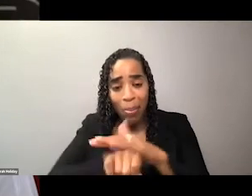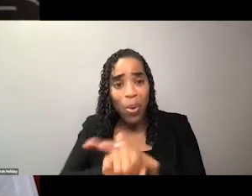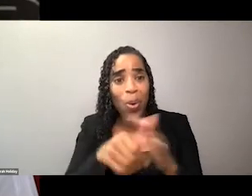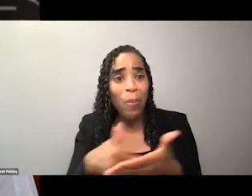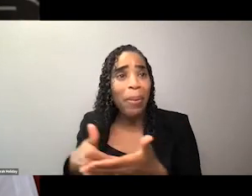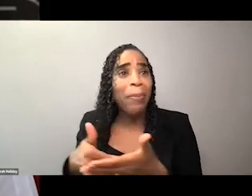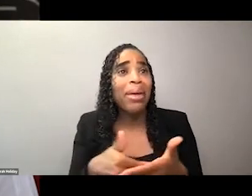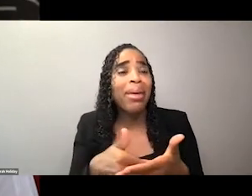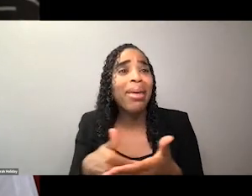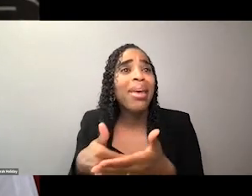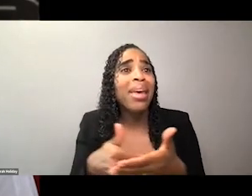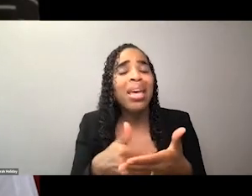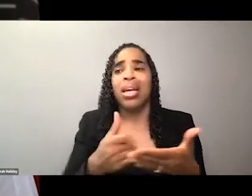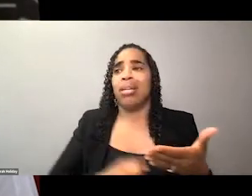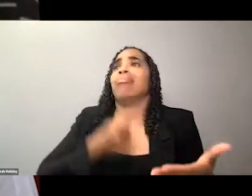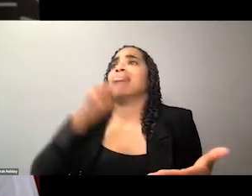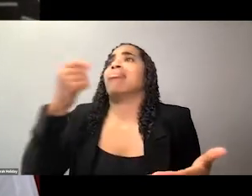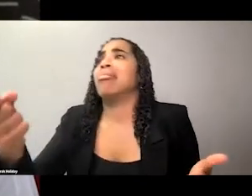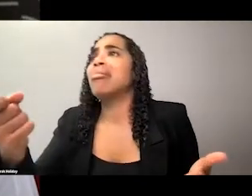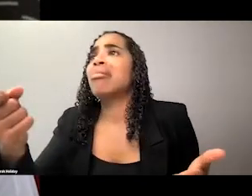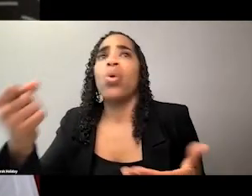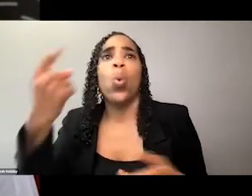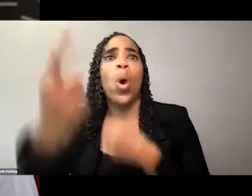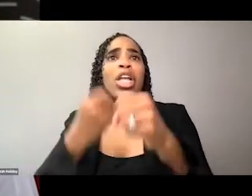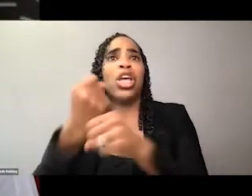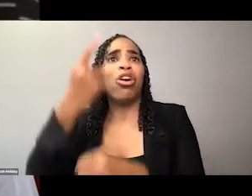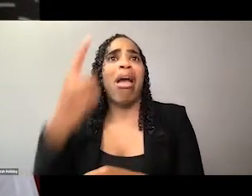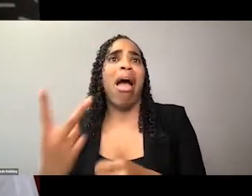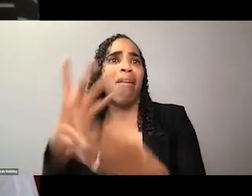I was sentenced to a year and a half in the county jail, where I spent